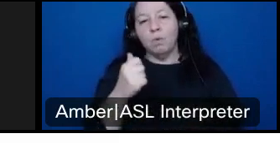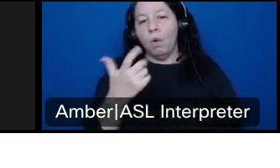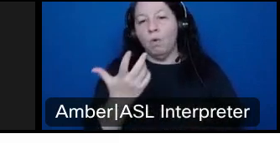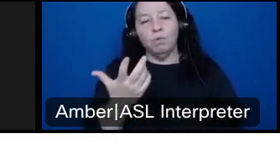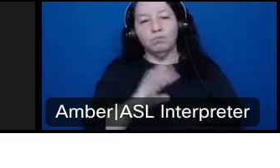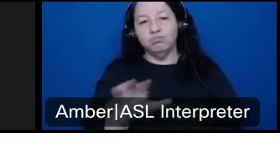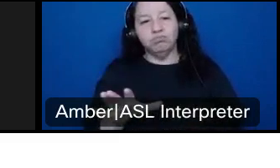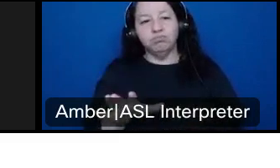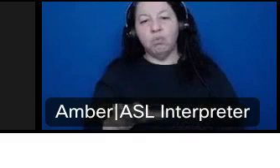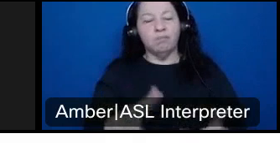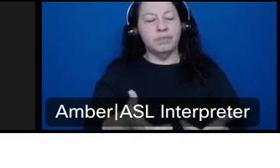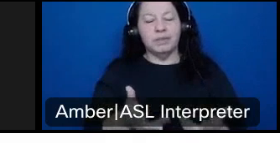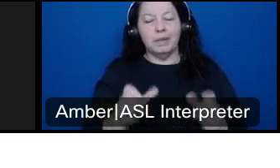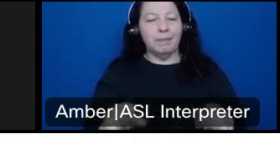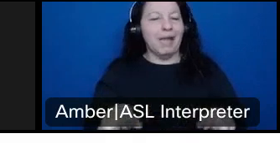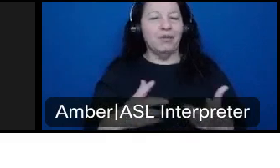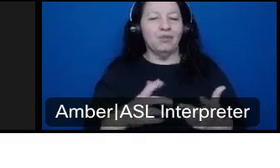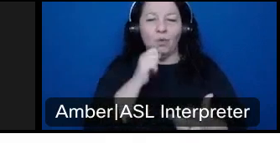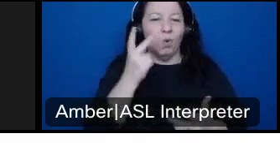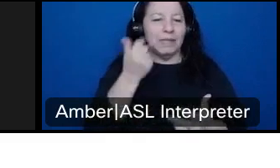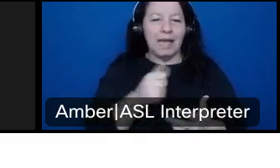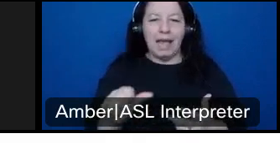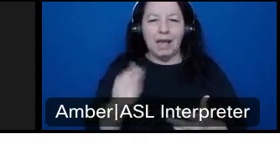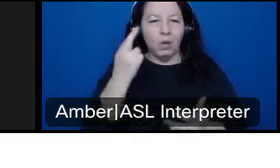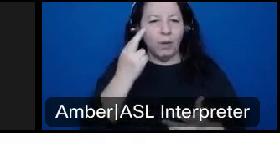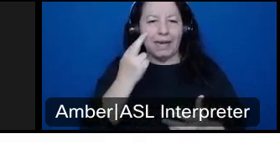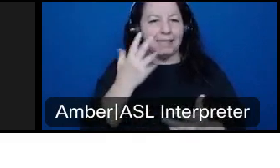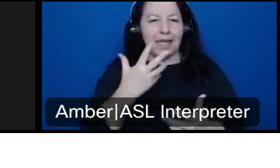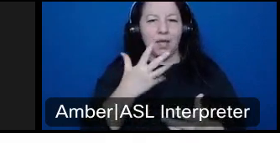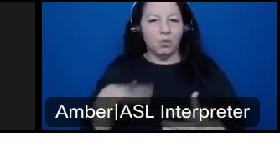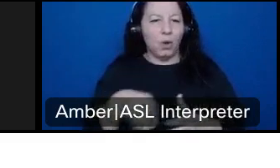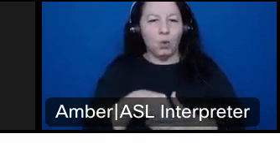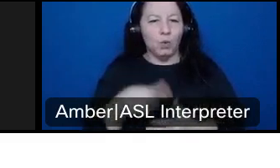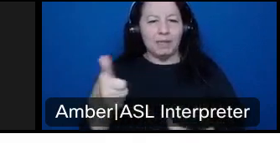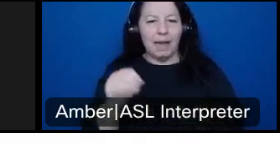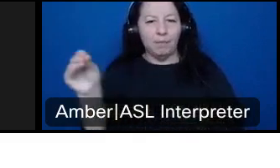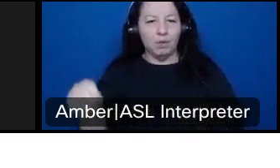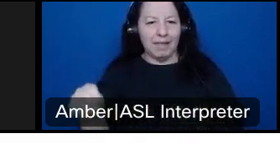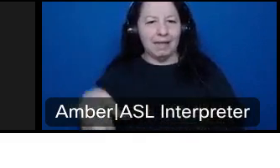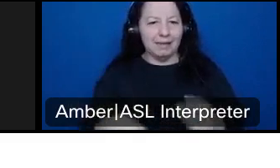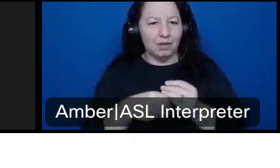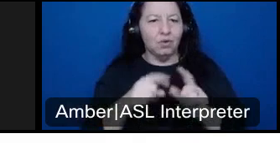More than likely see any reason to even dip into the 10 contingency, but we will report back on our expenditures here.